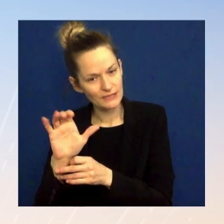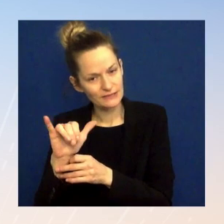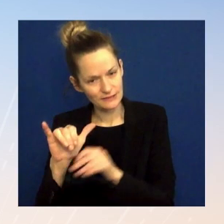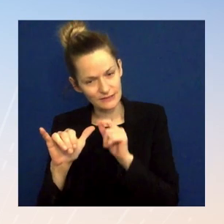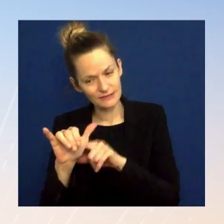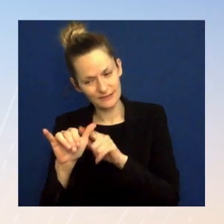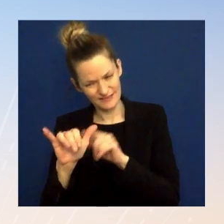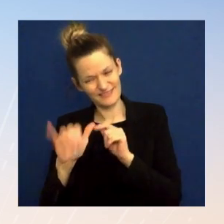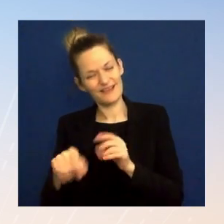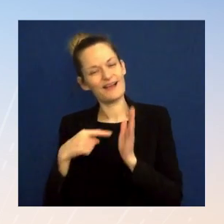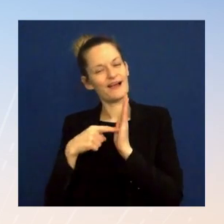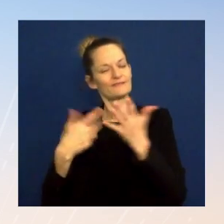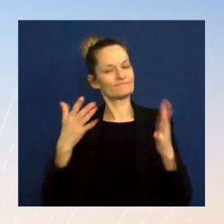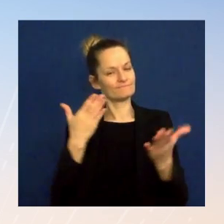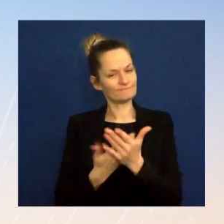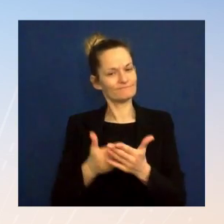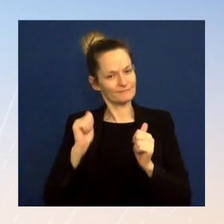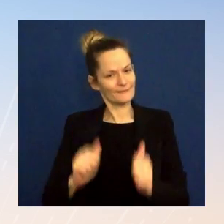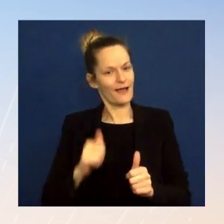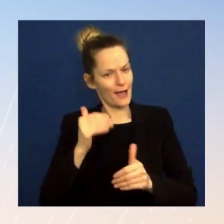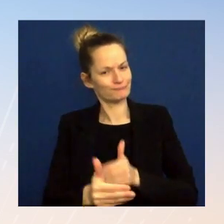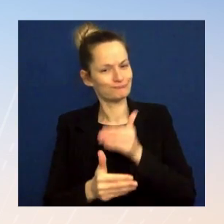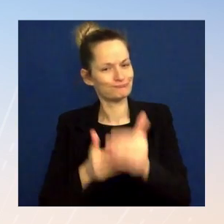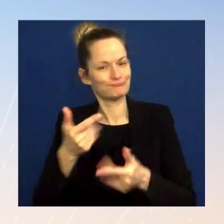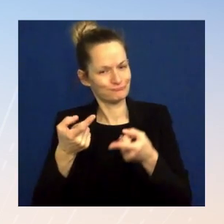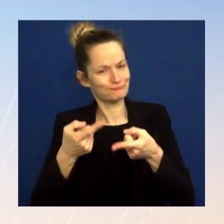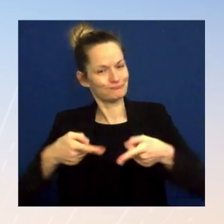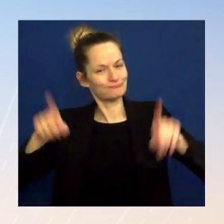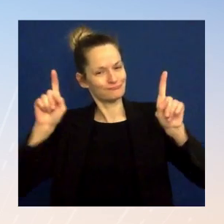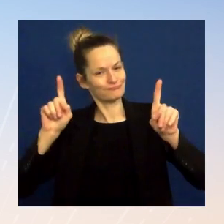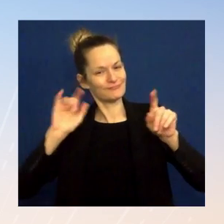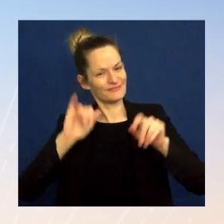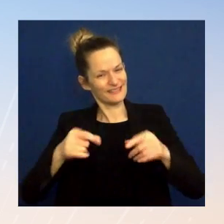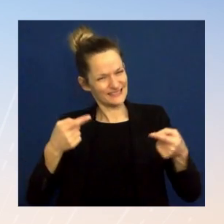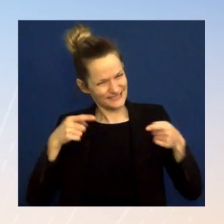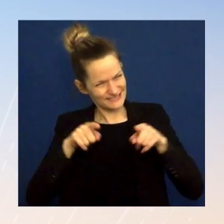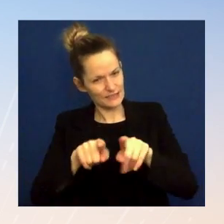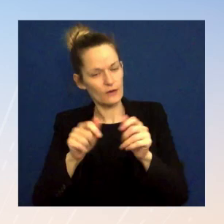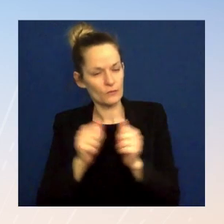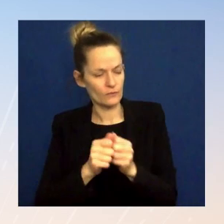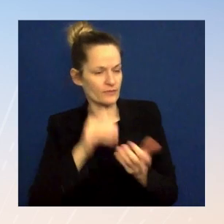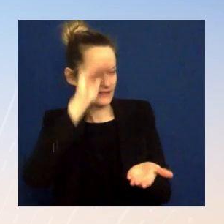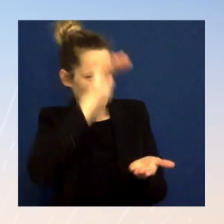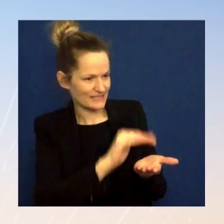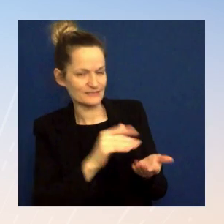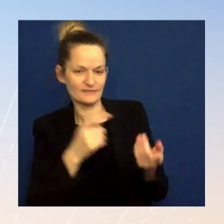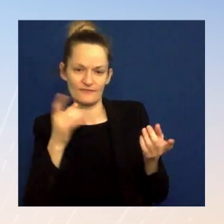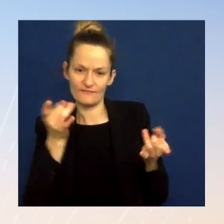effectively paired with deterrence. So, on the specific issue you raised, I don't want to get into it publicly.